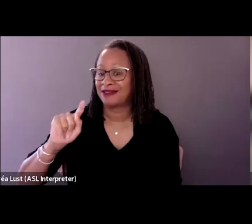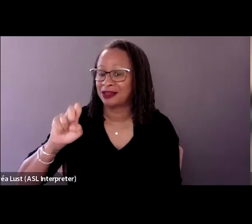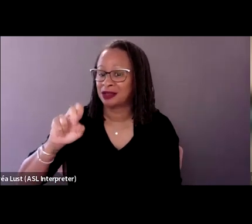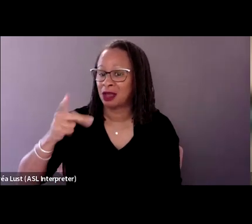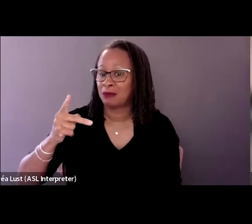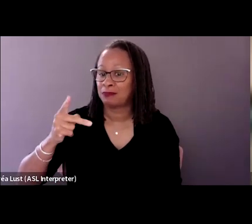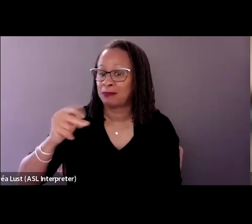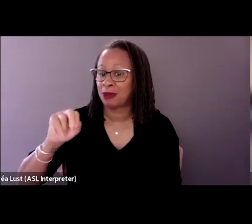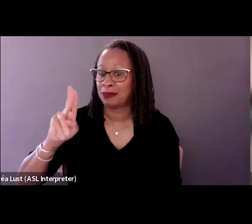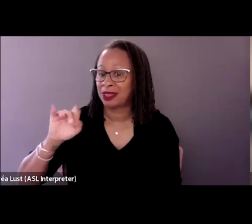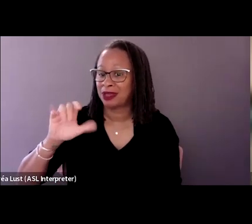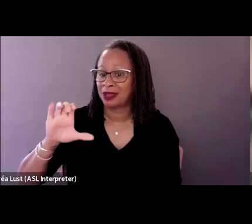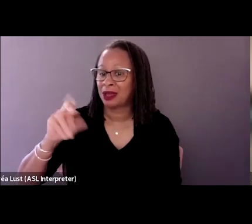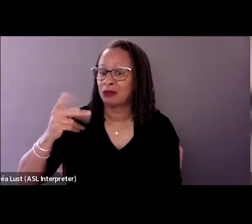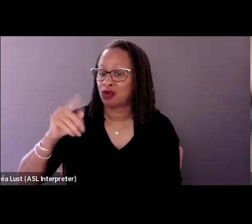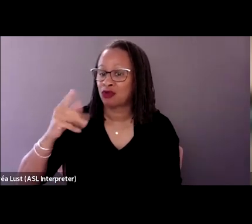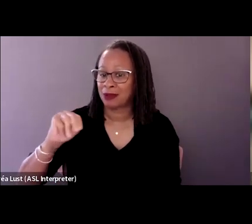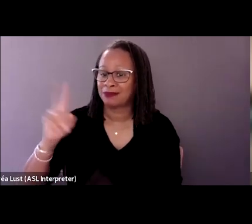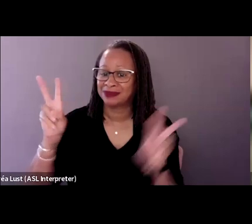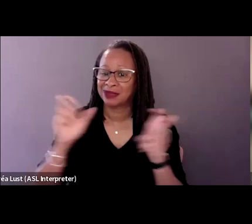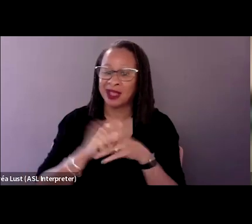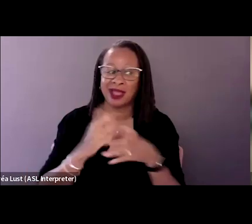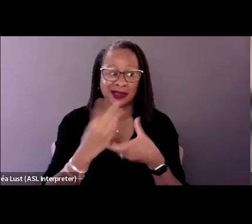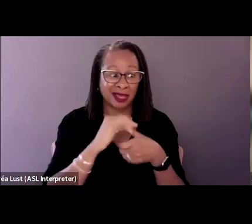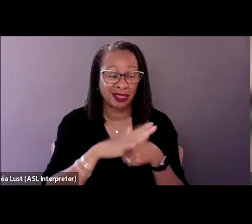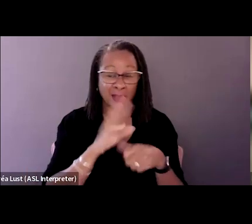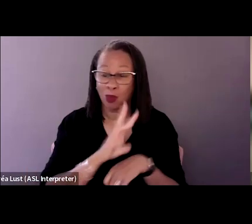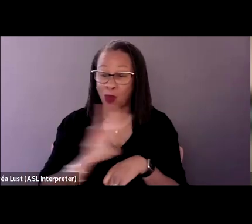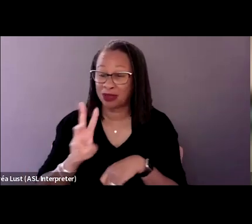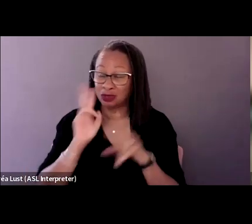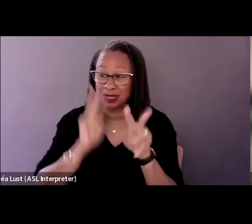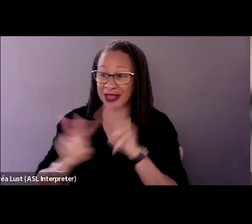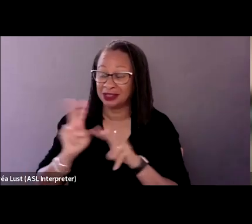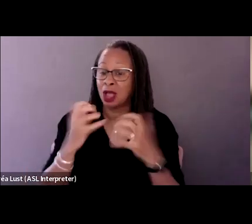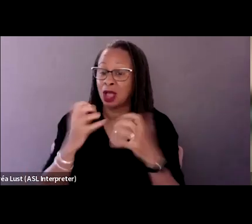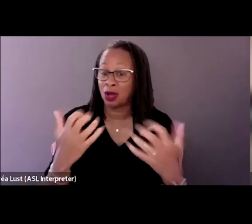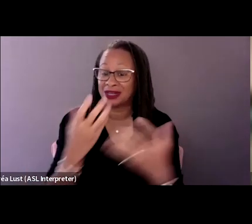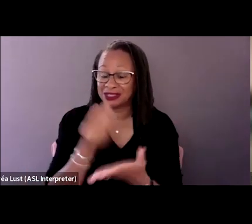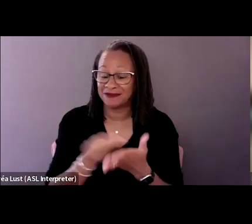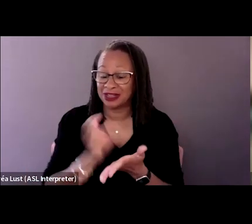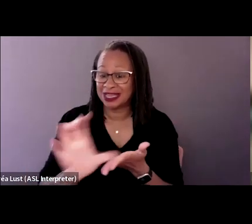Addressing the Western Gaze Audience Funding and Success. This series was developed as a part